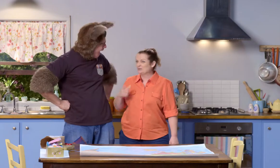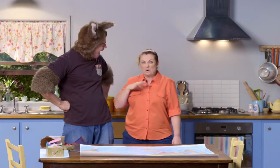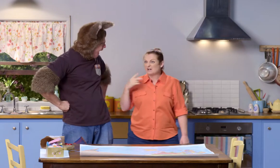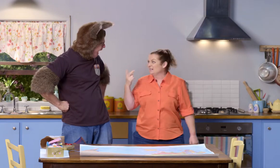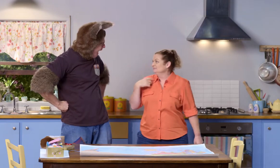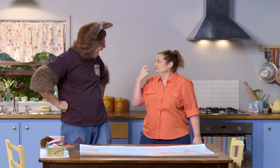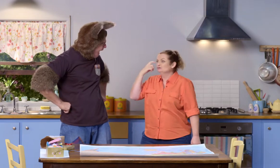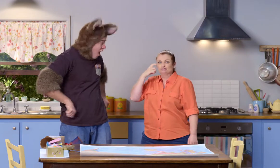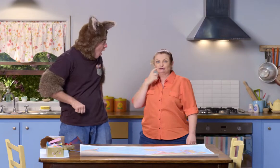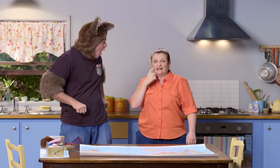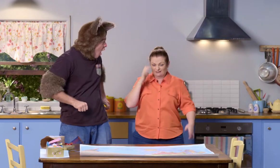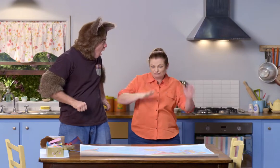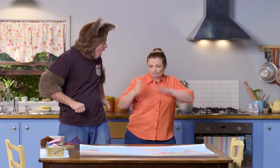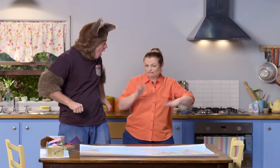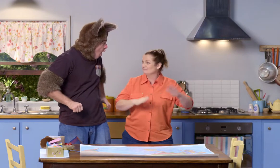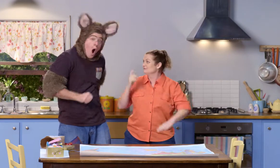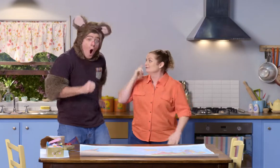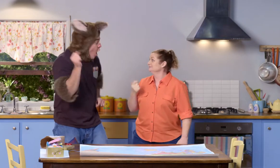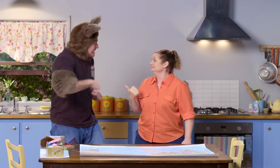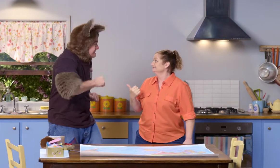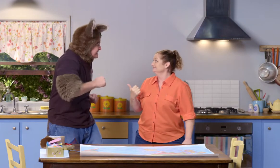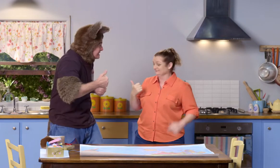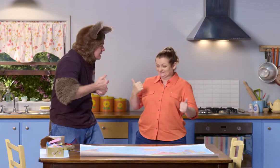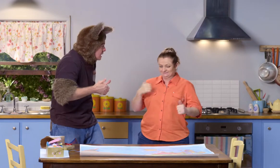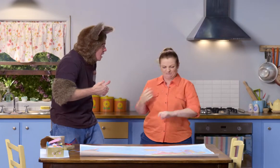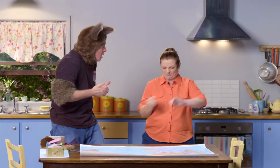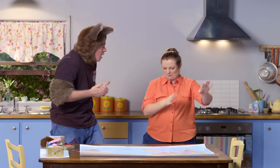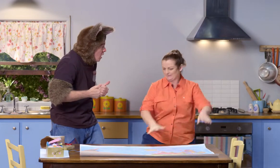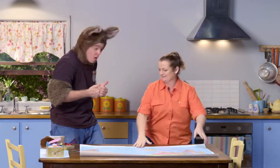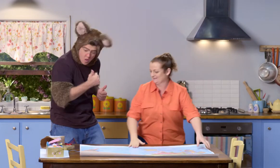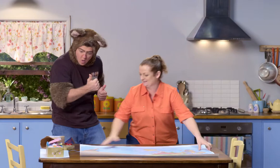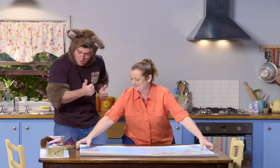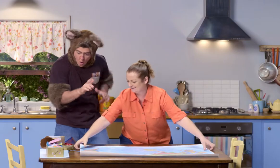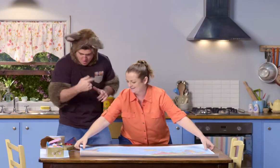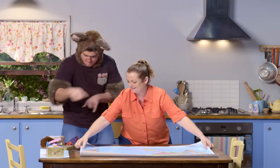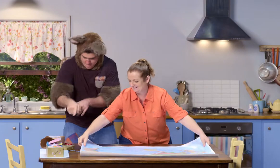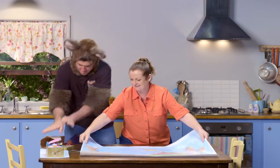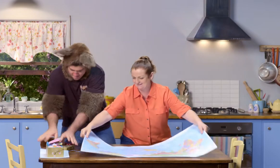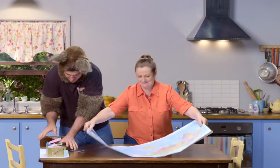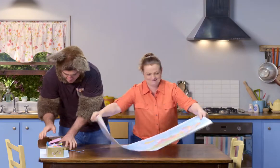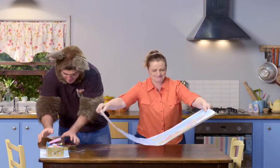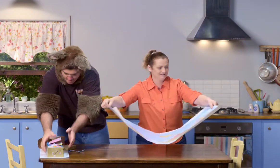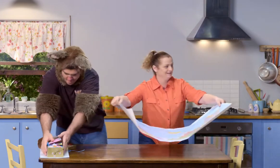Why don't we try doing the same thing? Oh, yeah! I'll put the map away. Oh, and I'll get this.